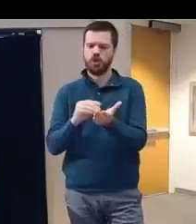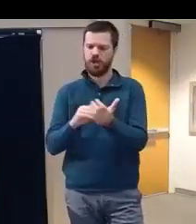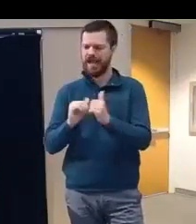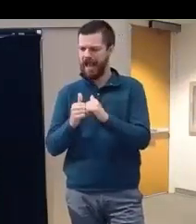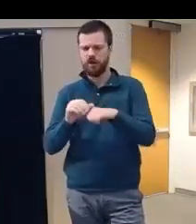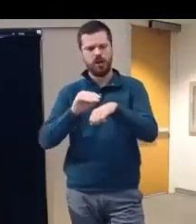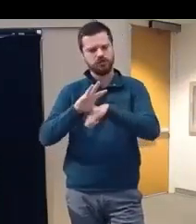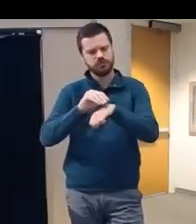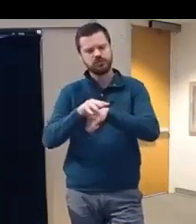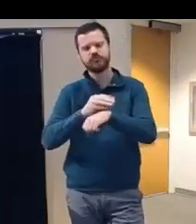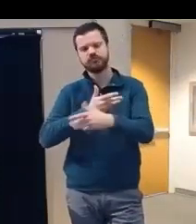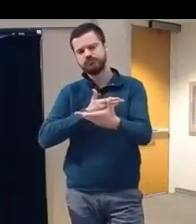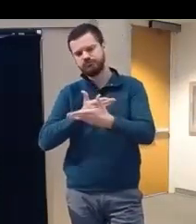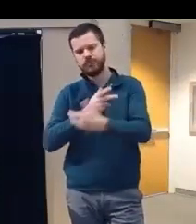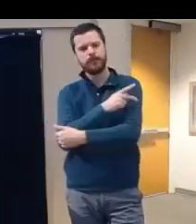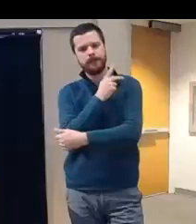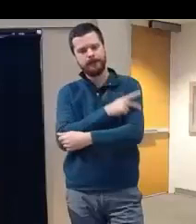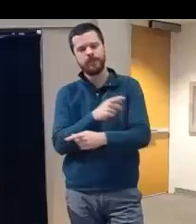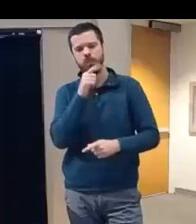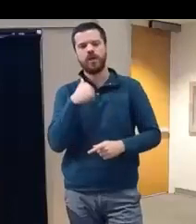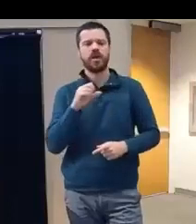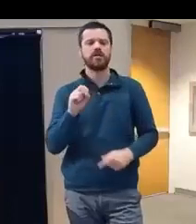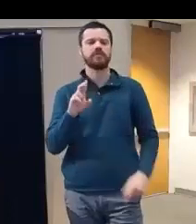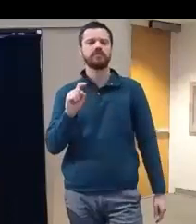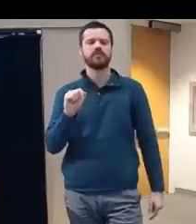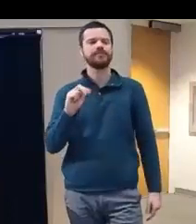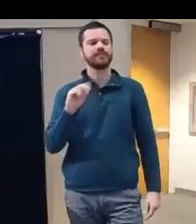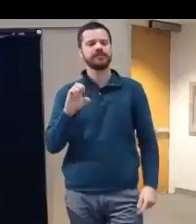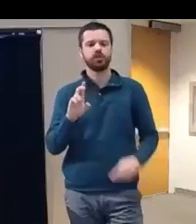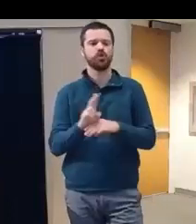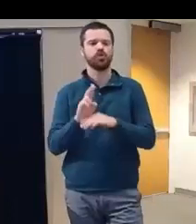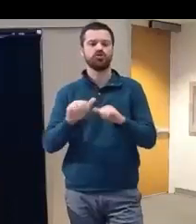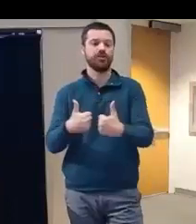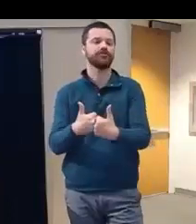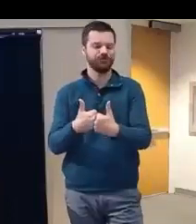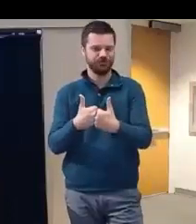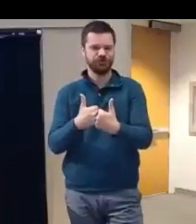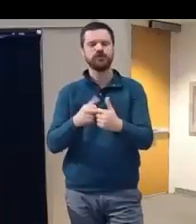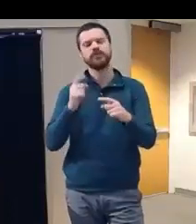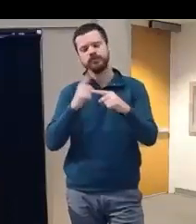counsel a patient with a substance use Challenge and walking them through how to how to do that